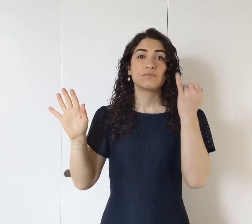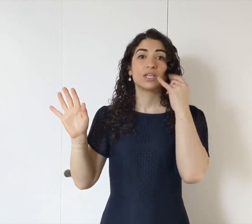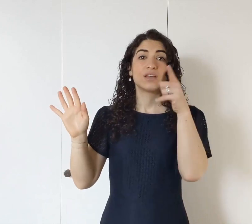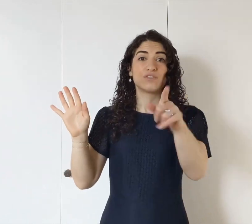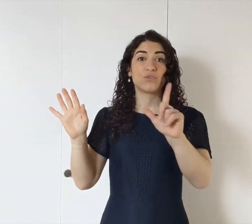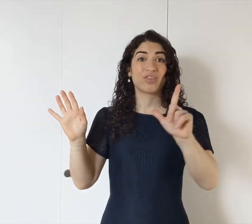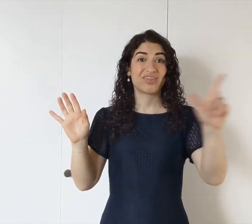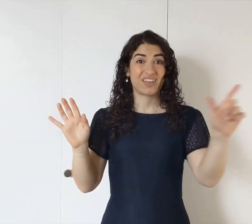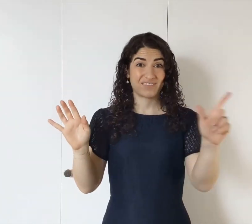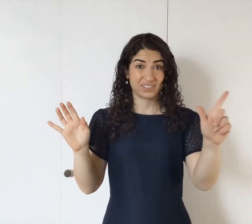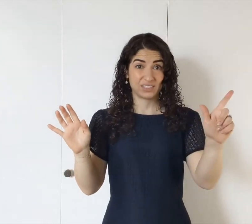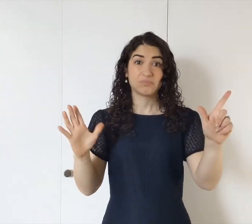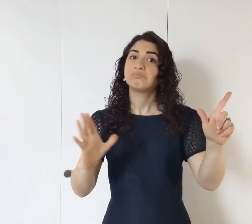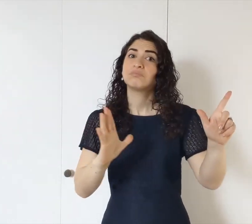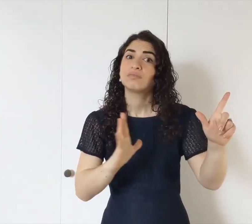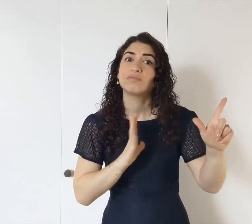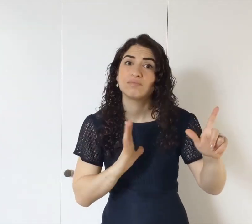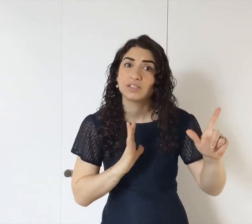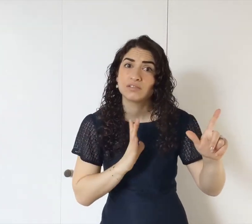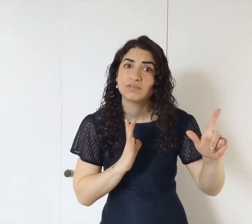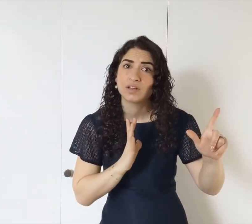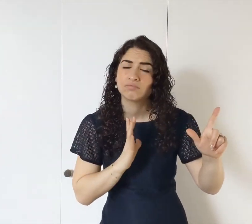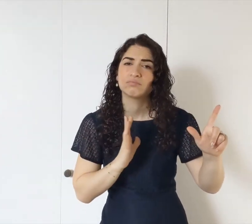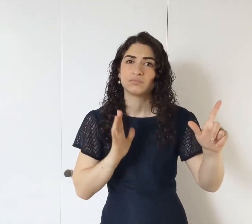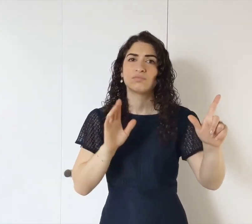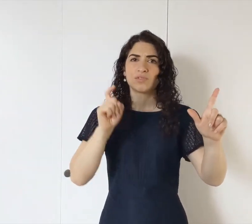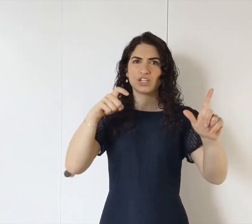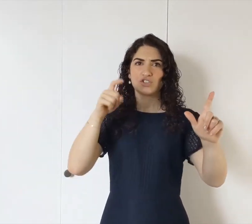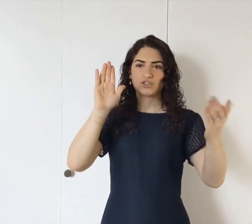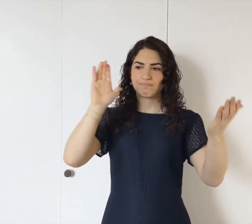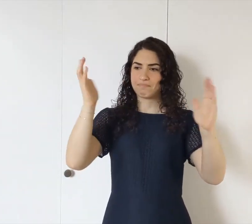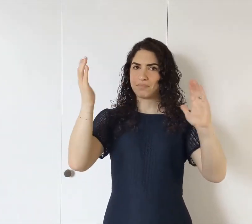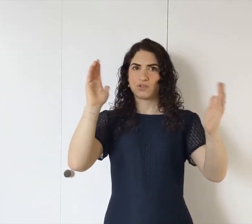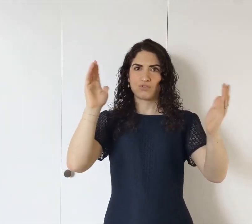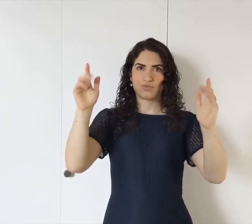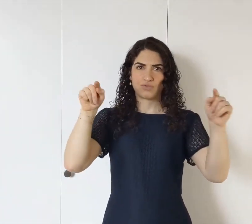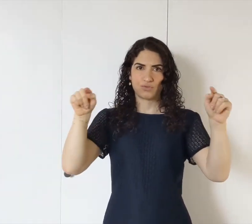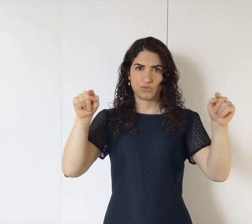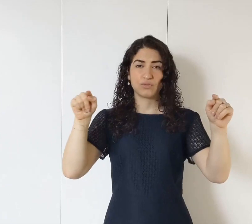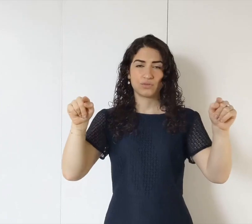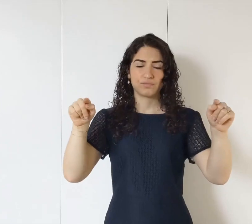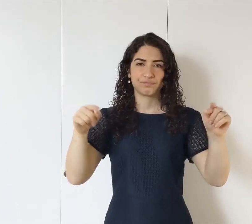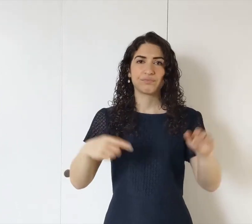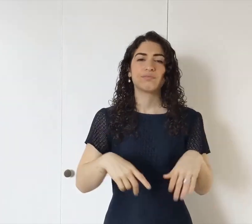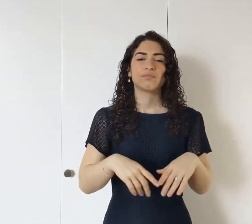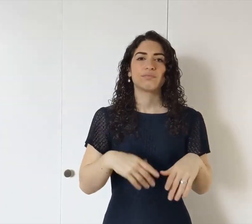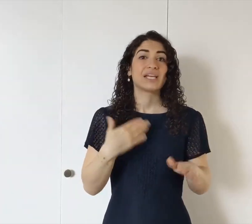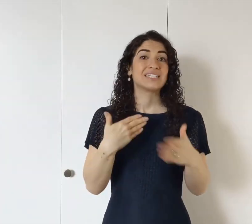If you are left-handed, that's fine! You should just mirror for fingerspelling.